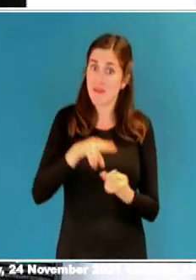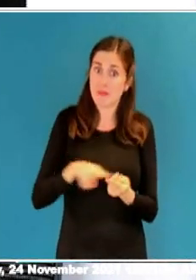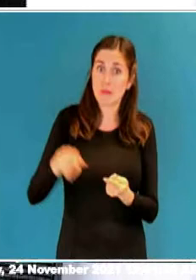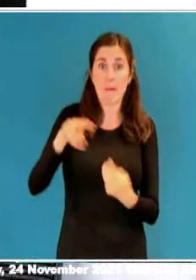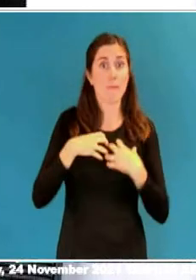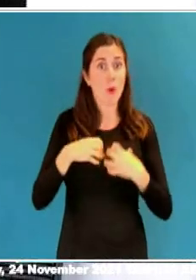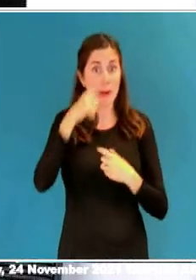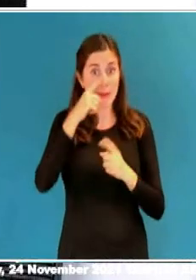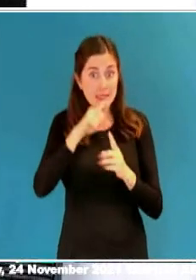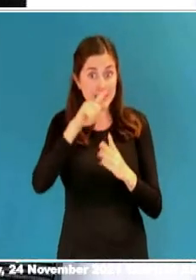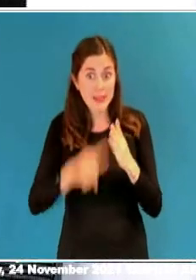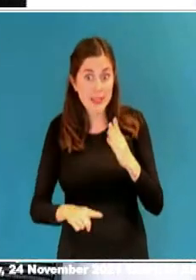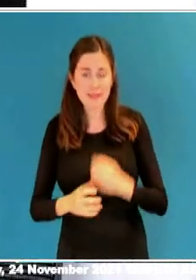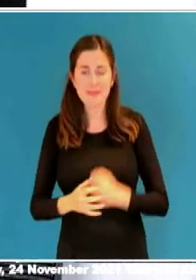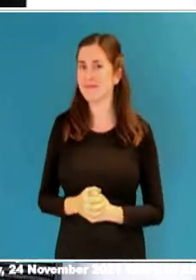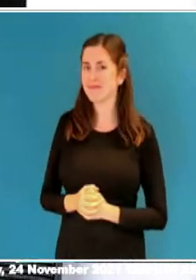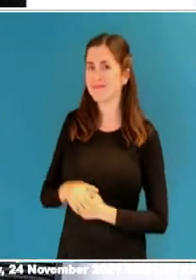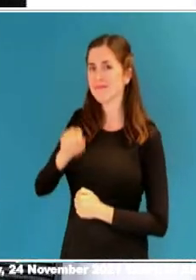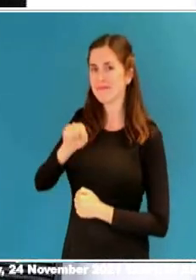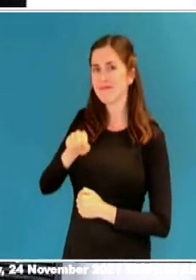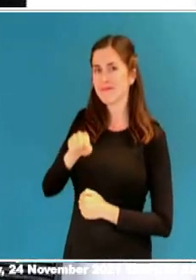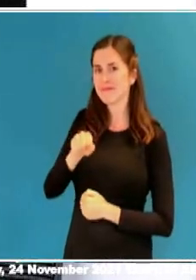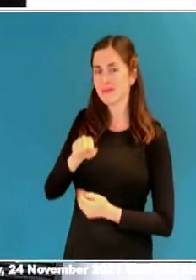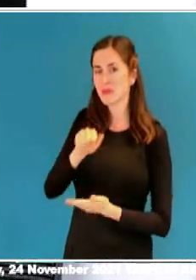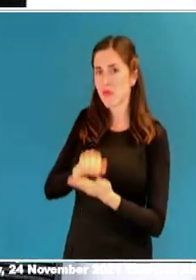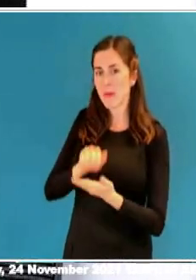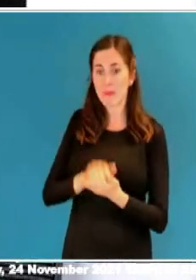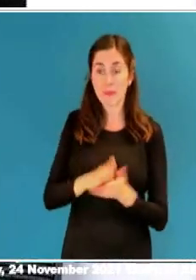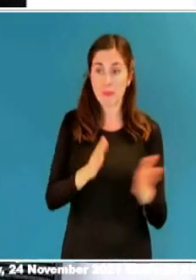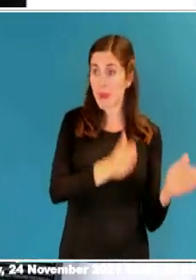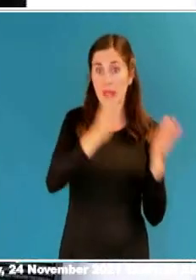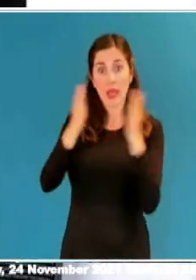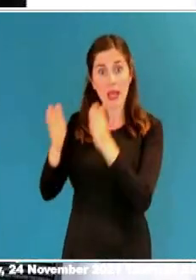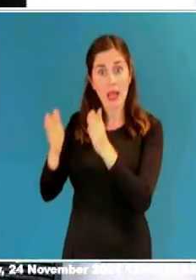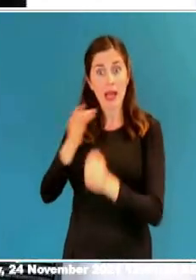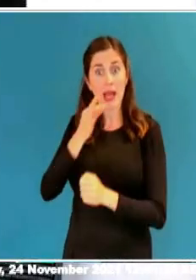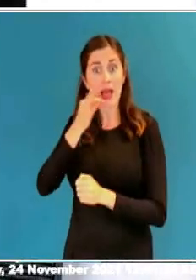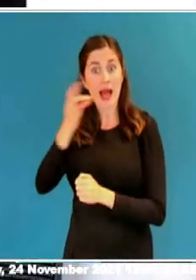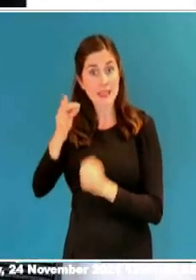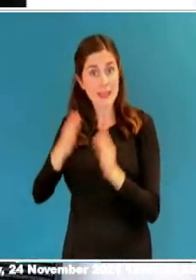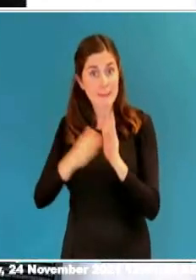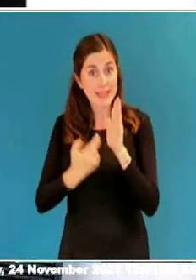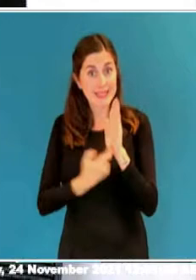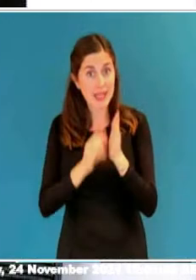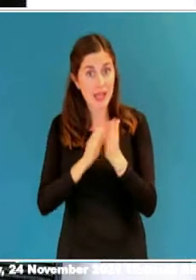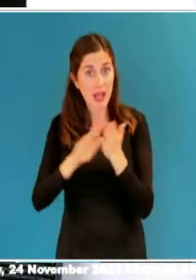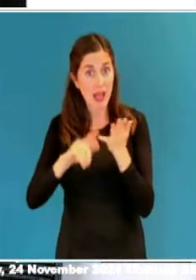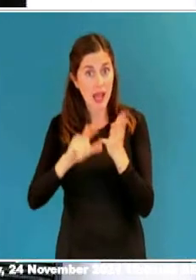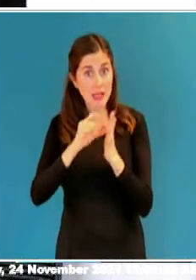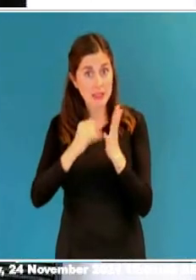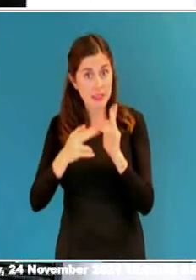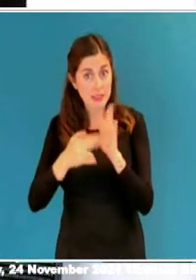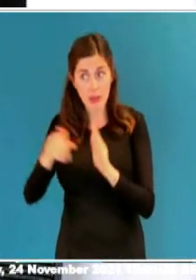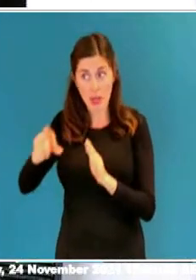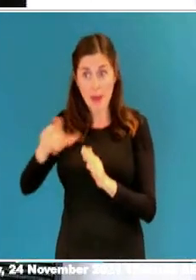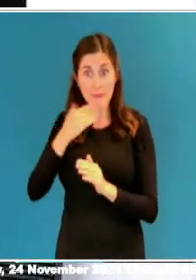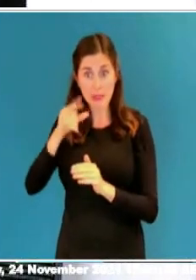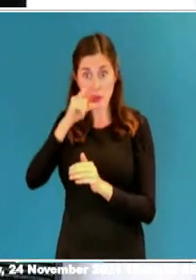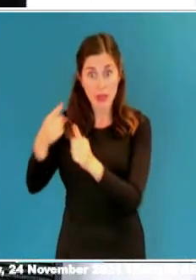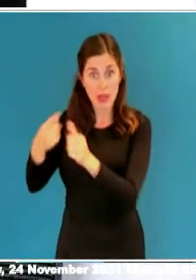Yes, I do. Turning to you, Mr Hudson, are you able to answer that question from your agency's perspective?